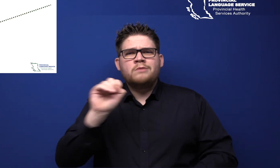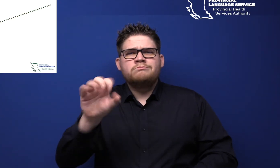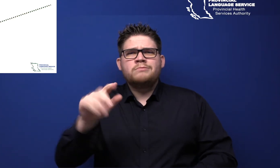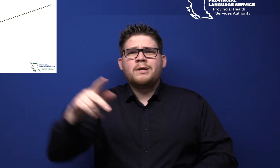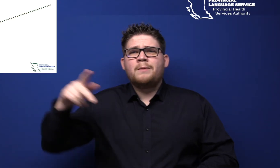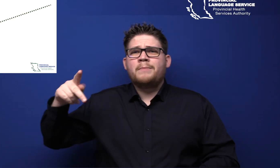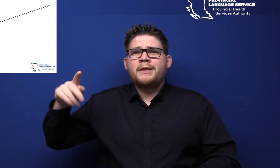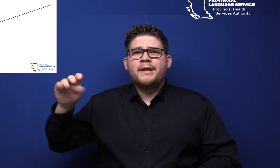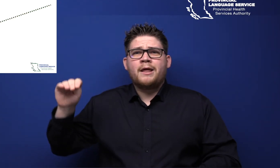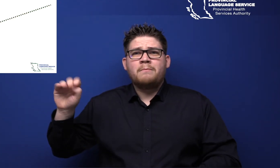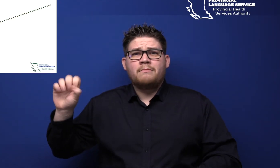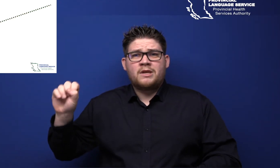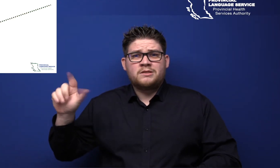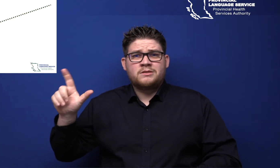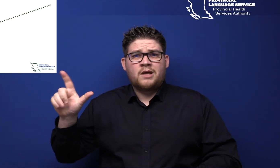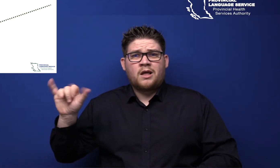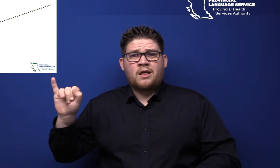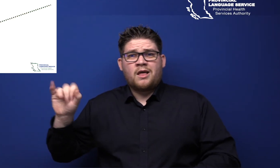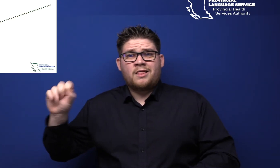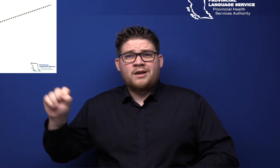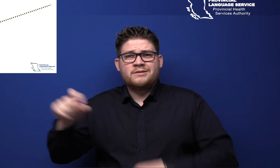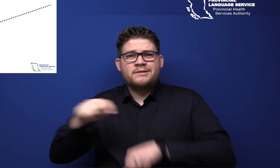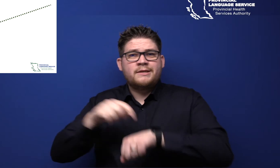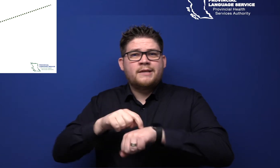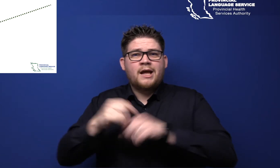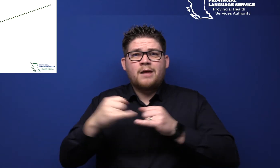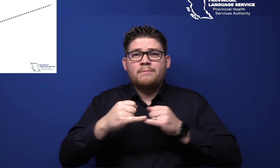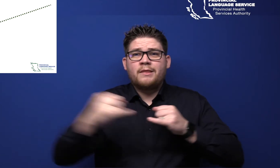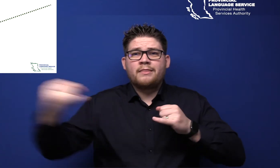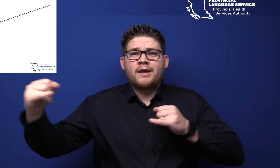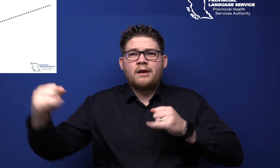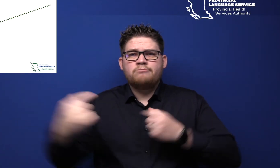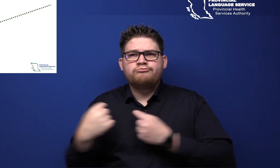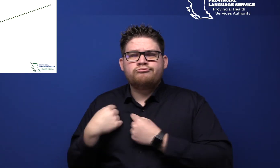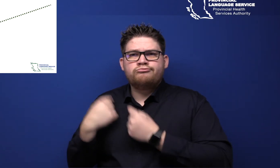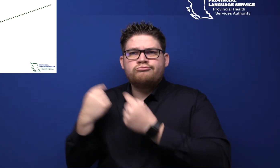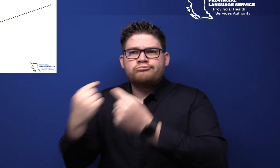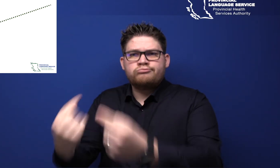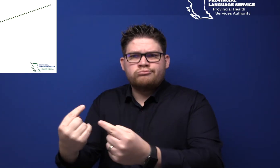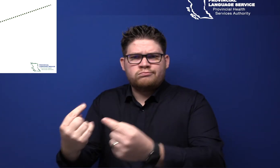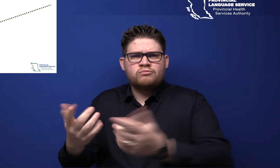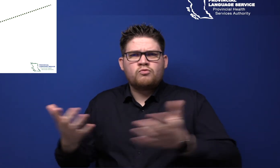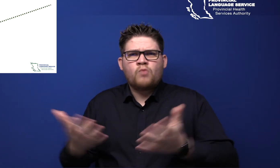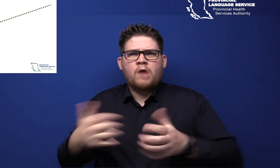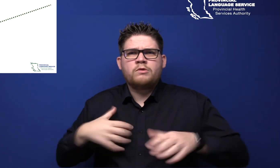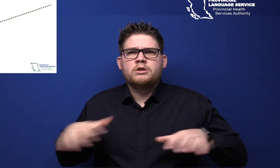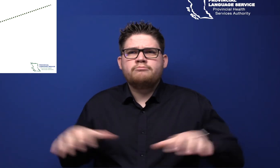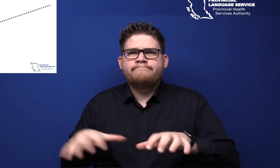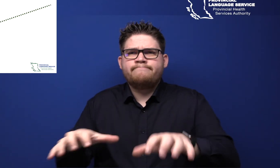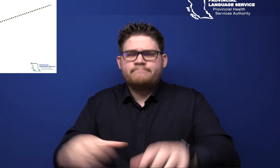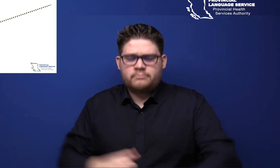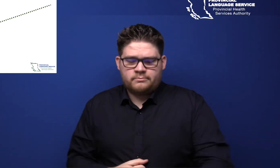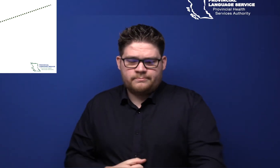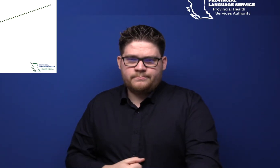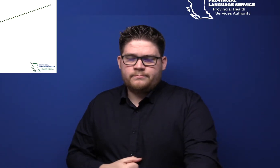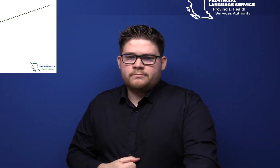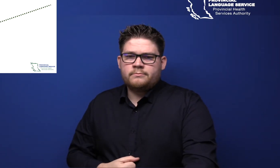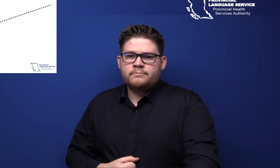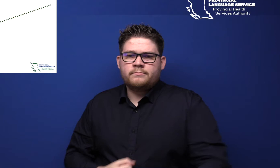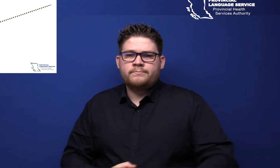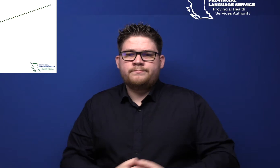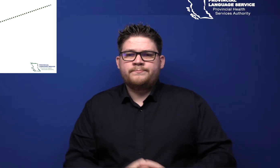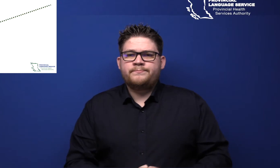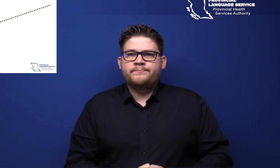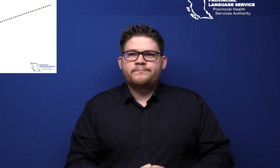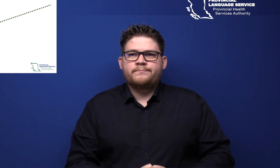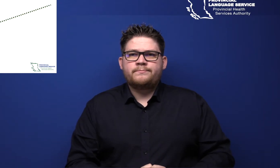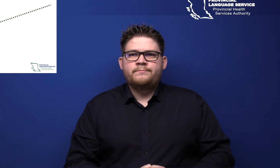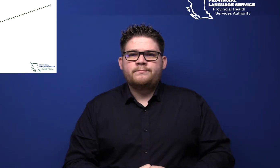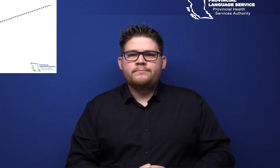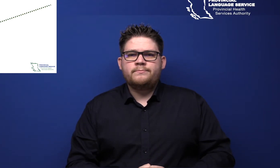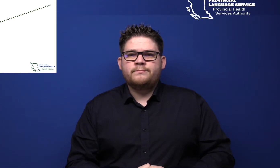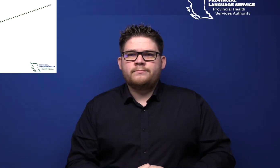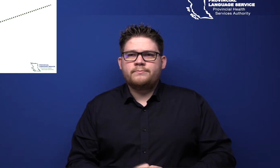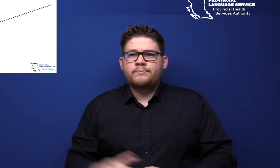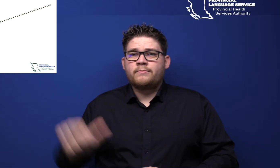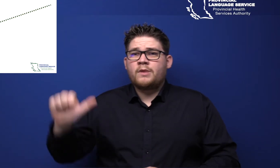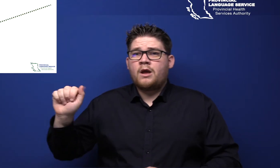SO A PMSLIS TIMELINE. WHAT WE'VE BEEN WORKING ON IN THE PAST FEW YEARS.